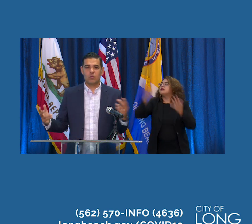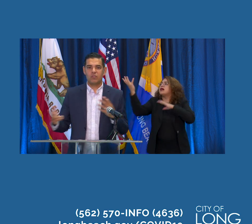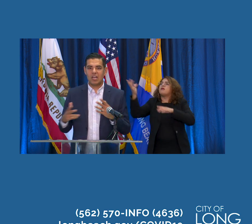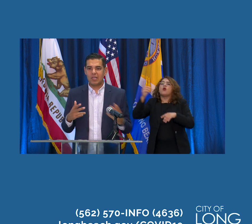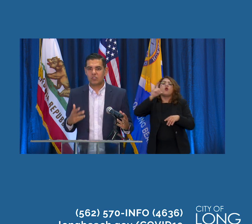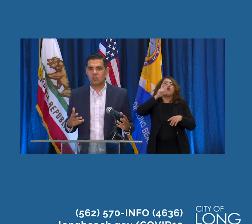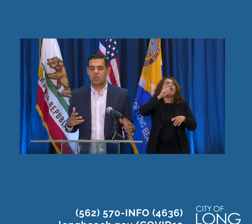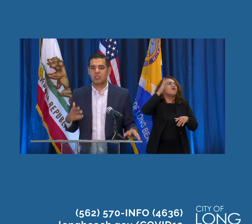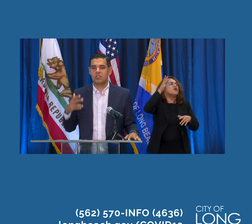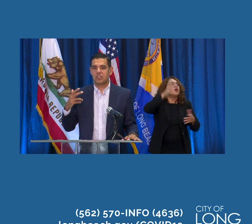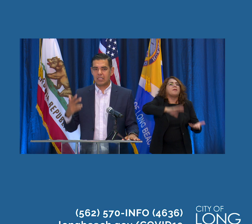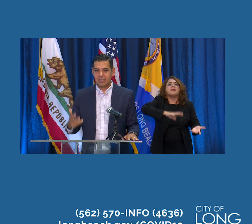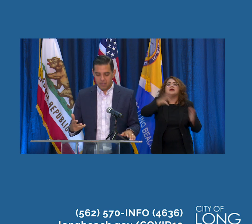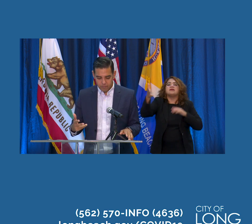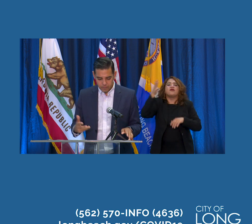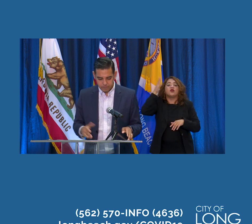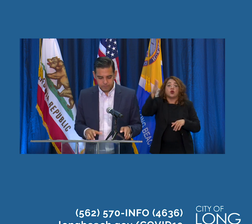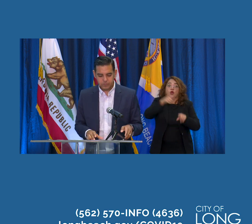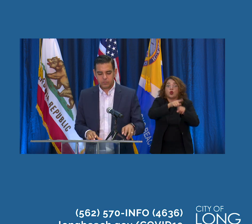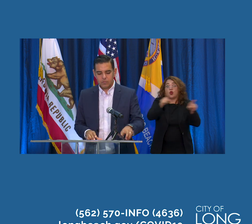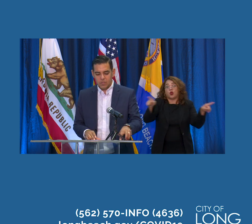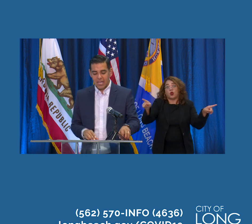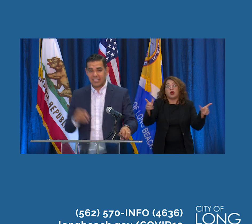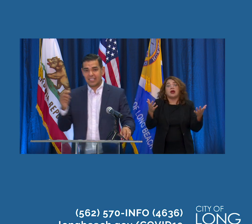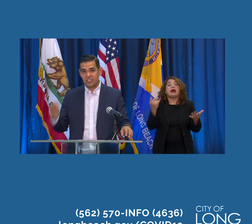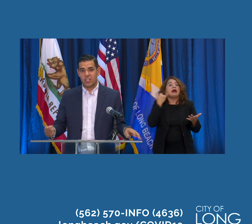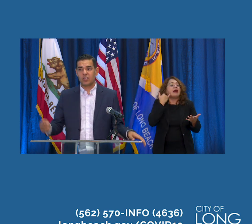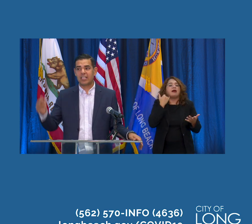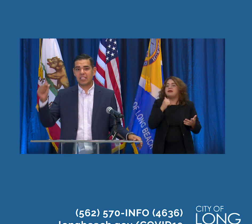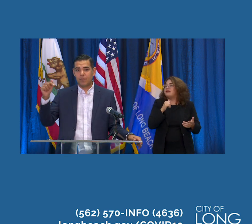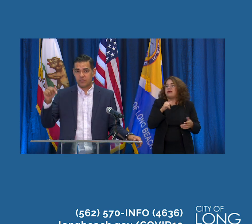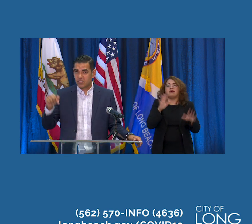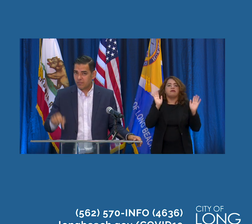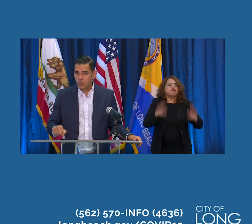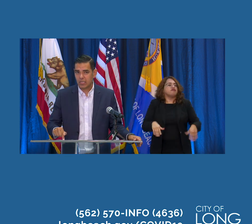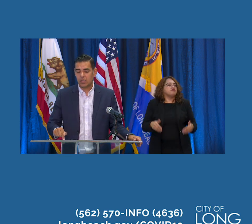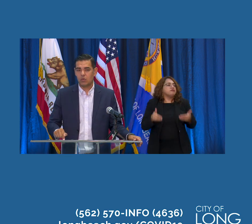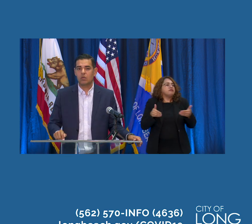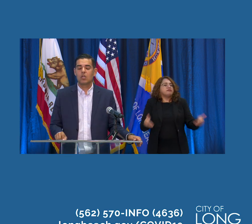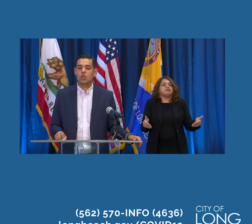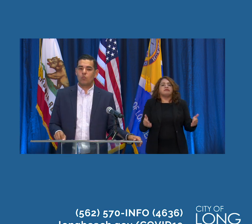And so we've got to make sure to stay safe and continue to get that positivity rate low,